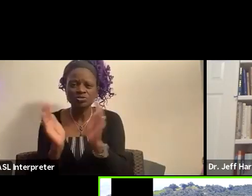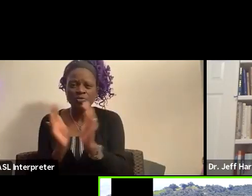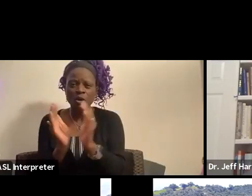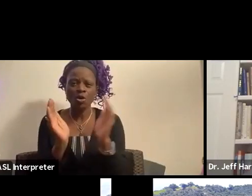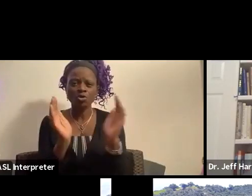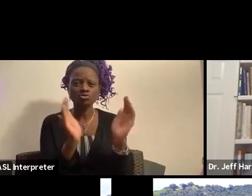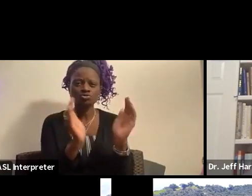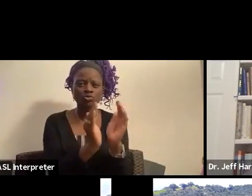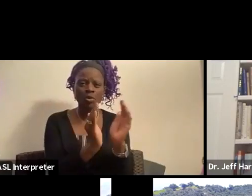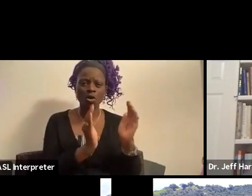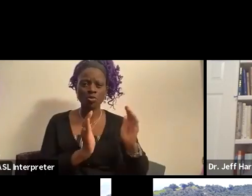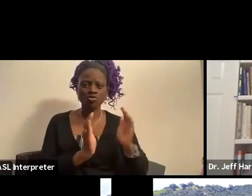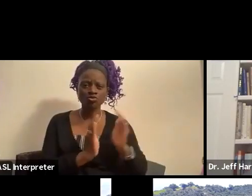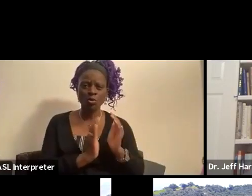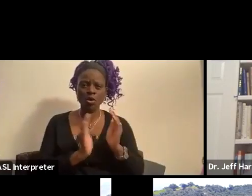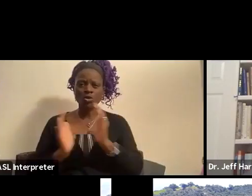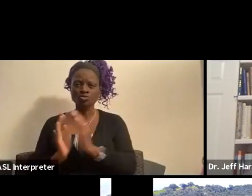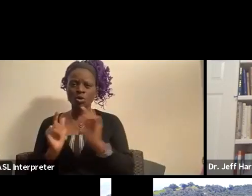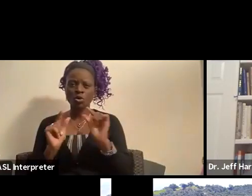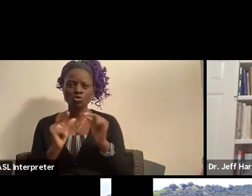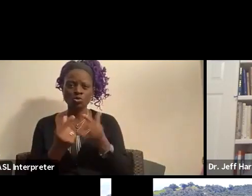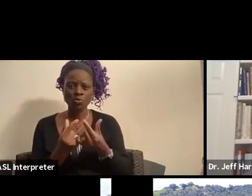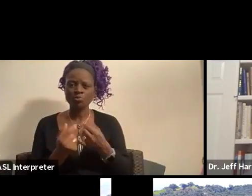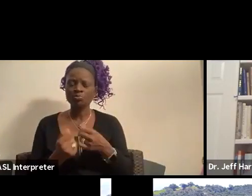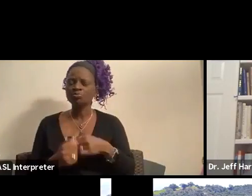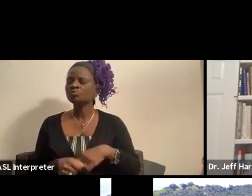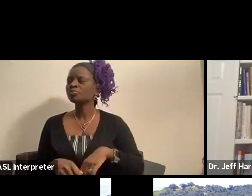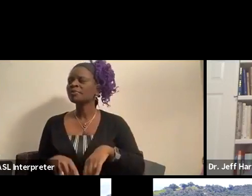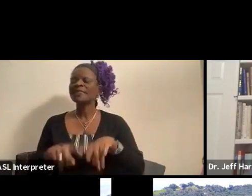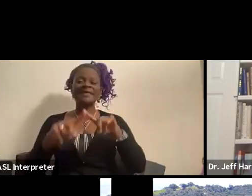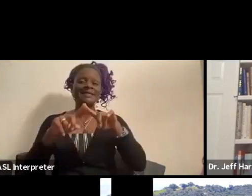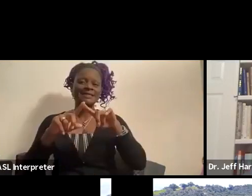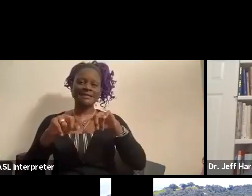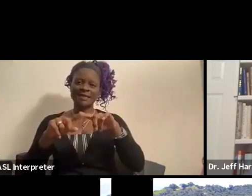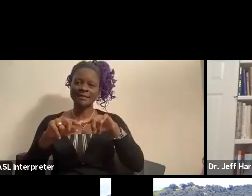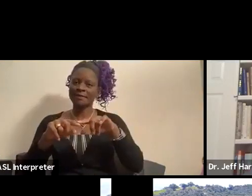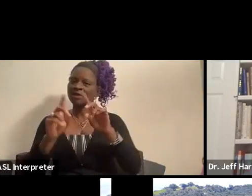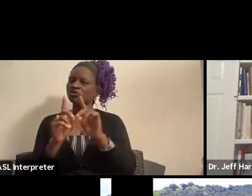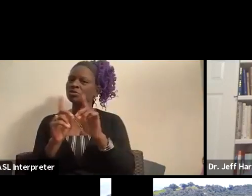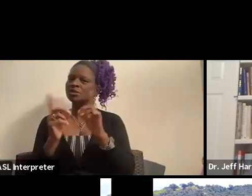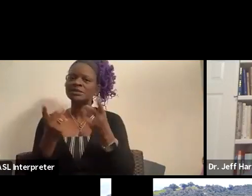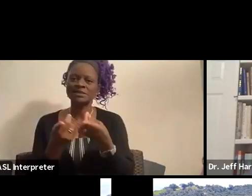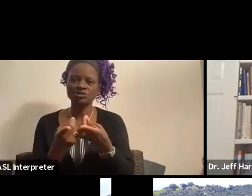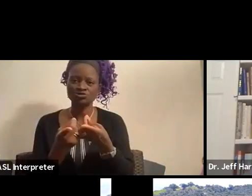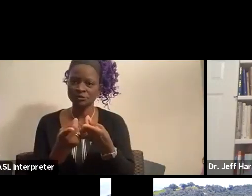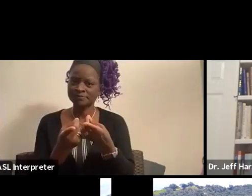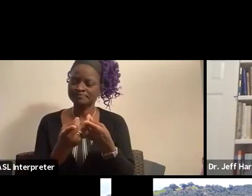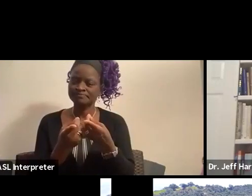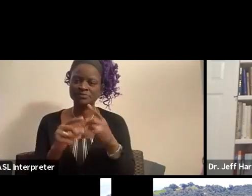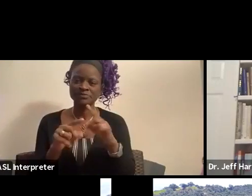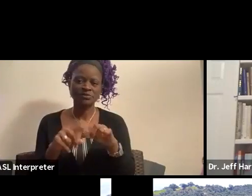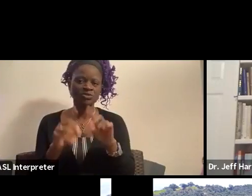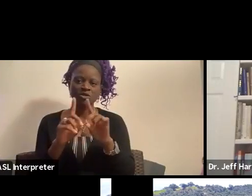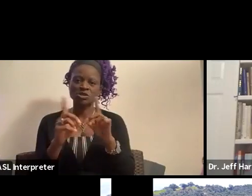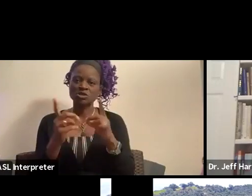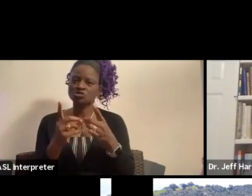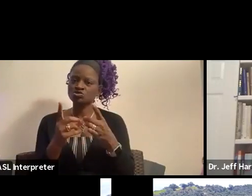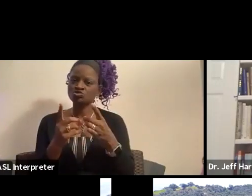That's a district by district decision, a small cohort instruction is not prohibited under the current tiers.